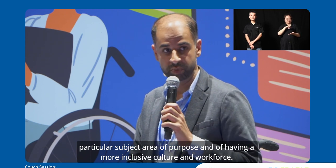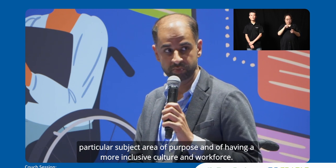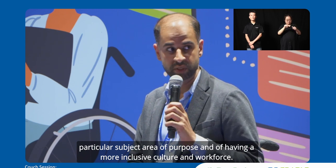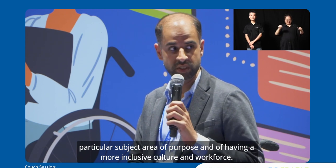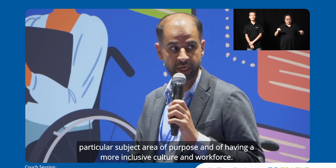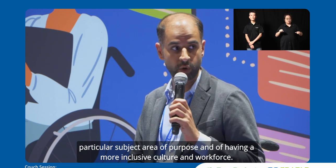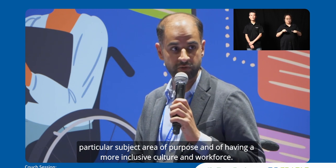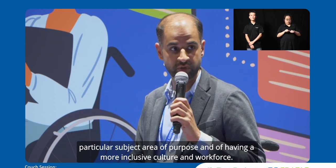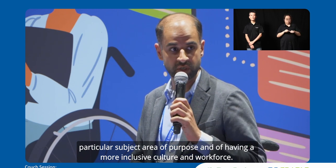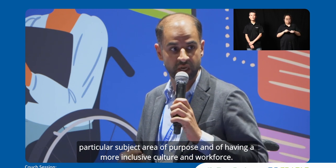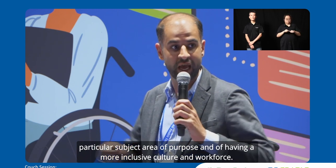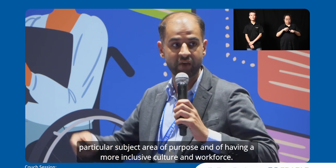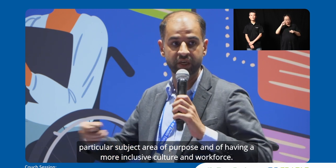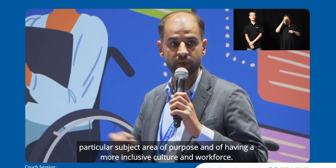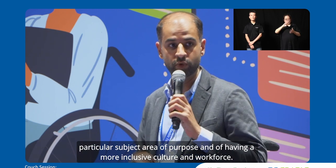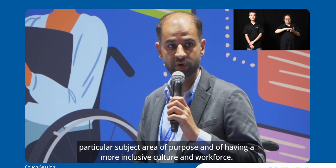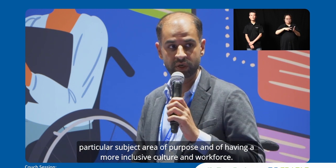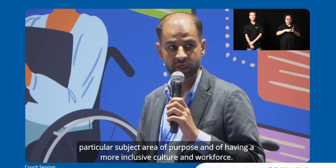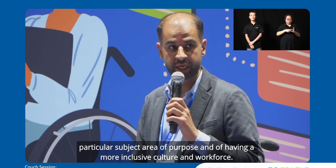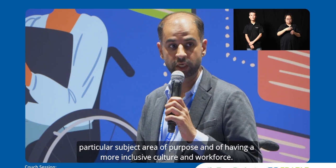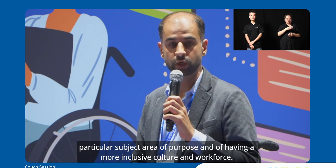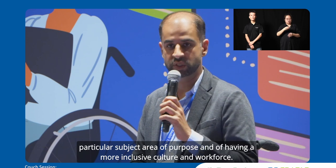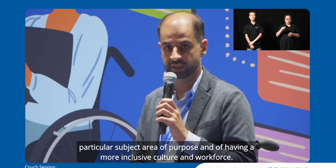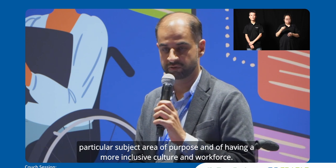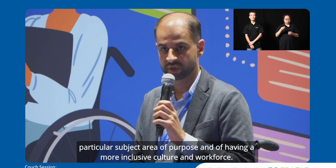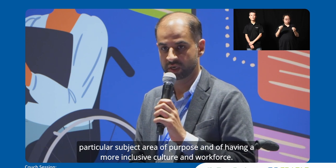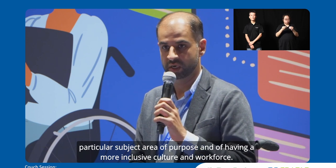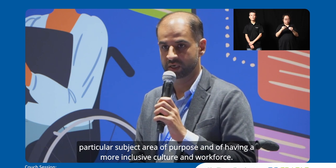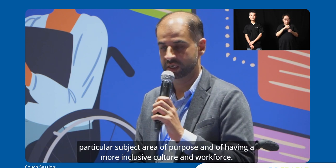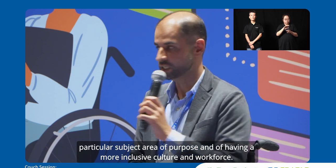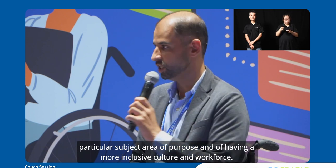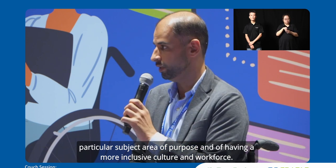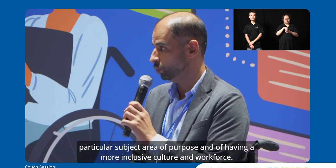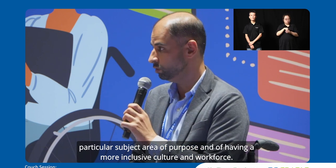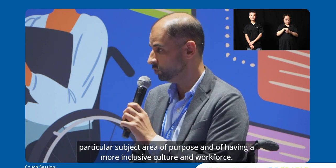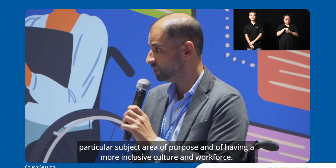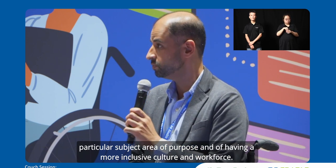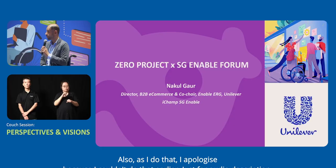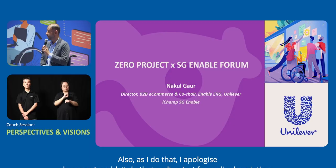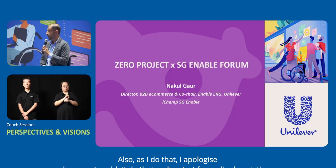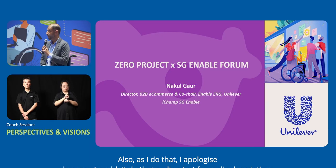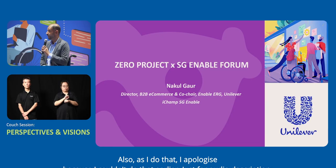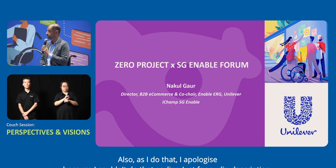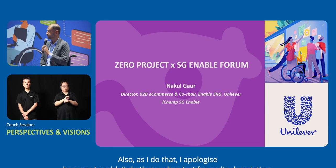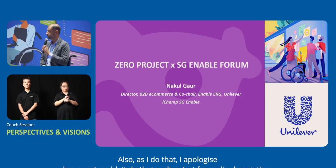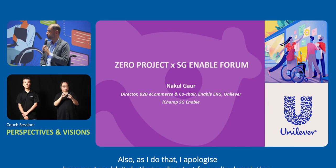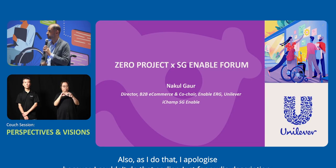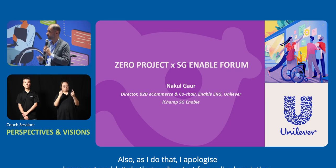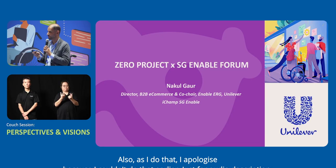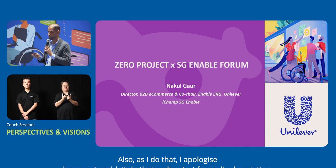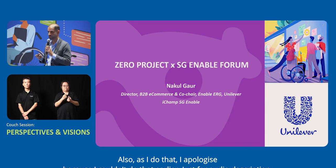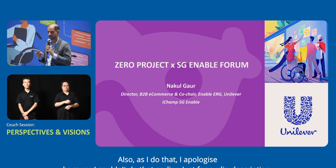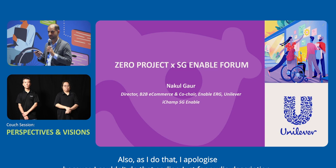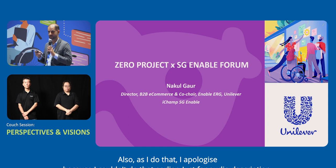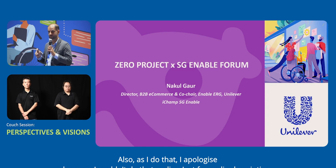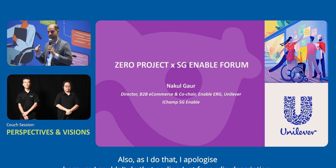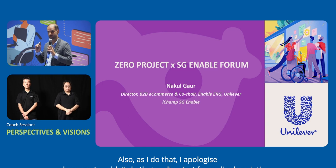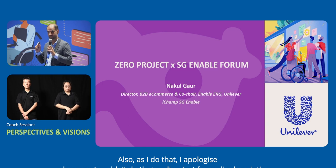purpose and of uh having a more inclusive uh culture and Workforce uh also as I do that uh